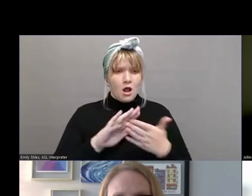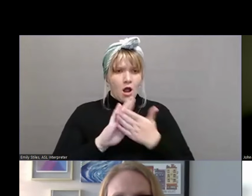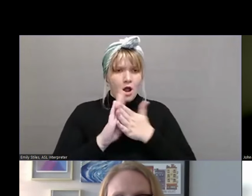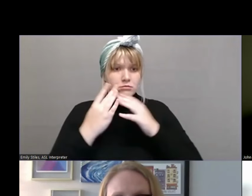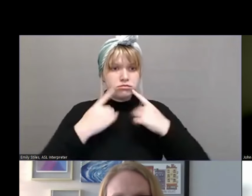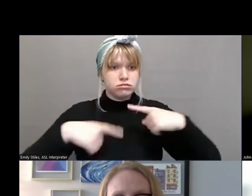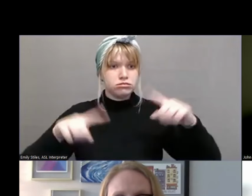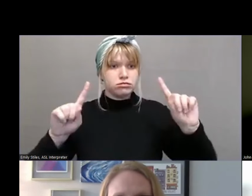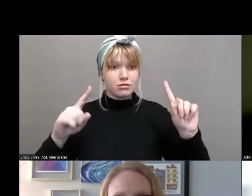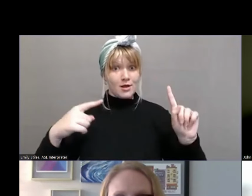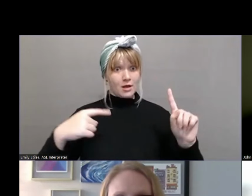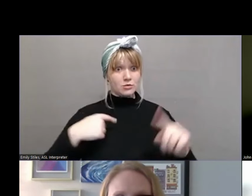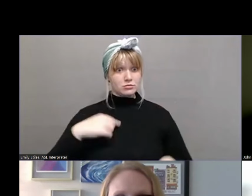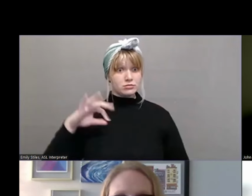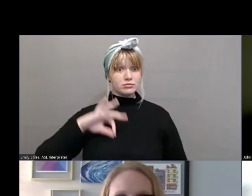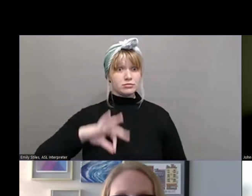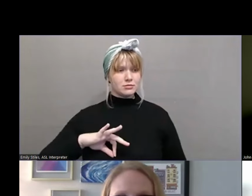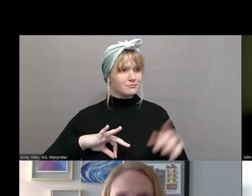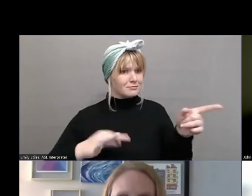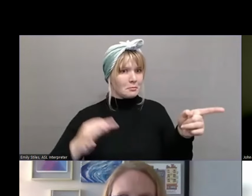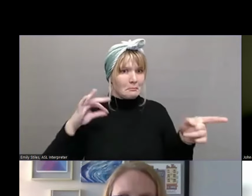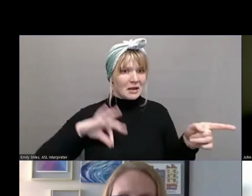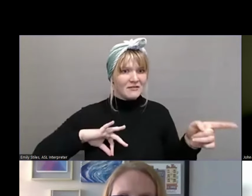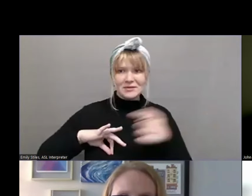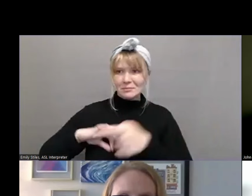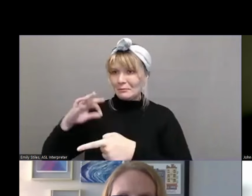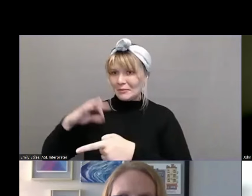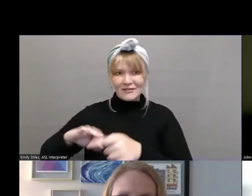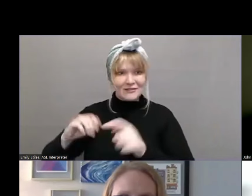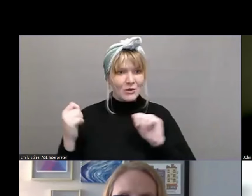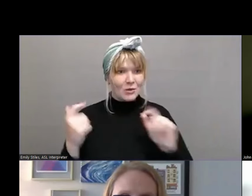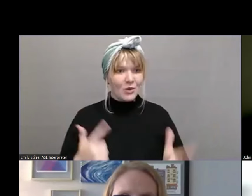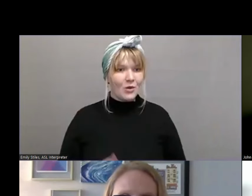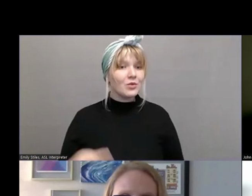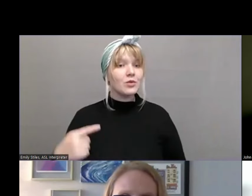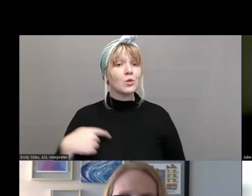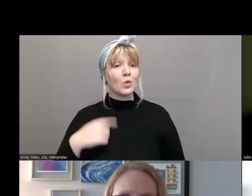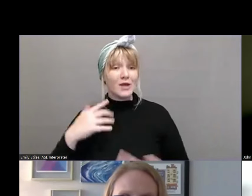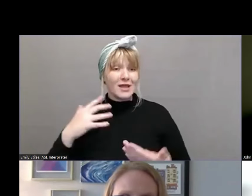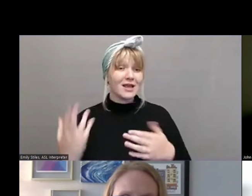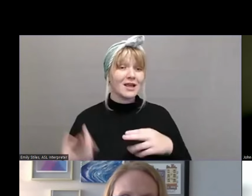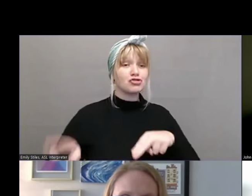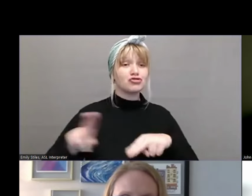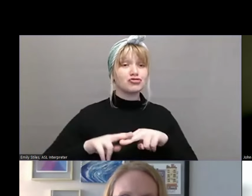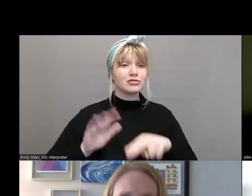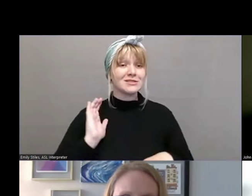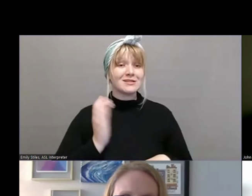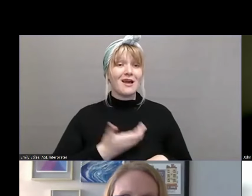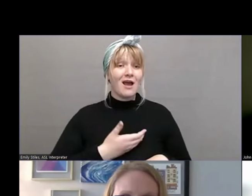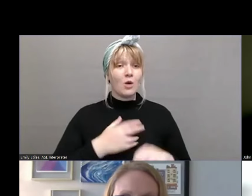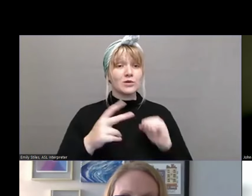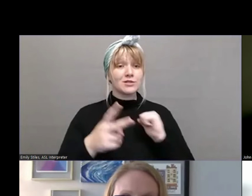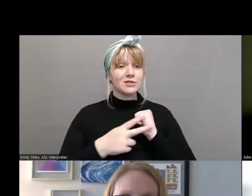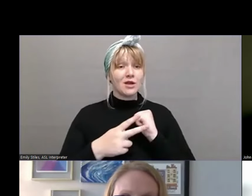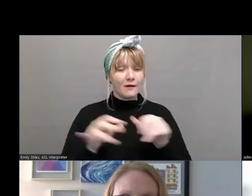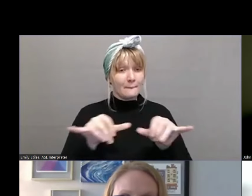We’ve been able to increase the stock of permanent supportive housing.